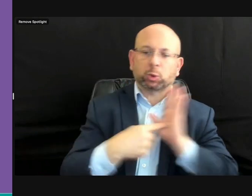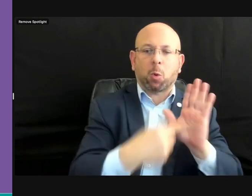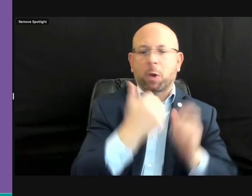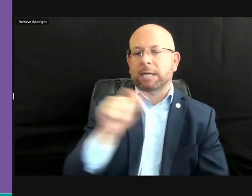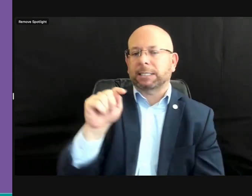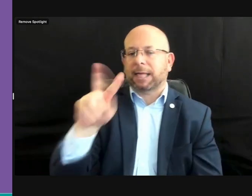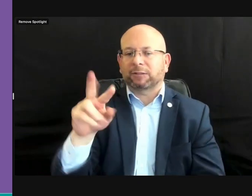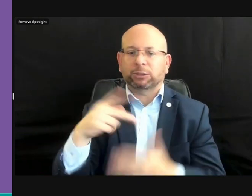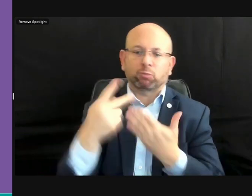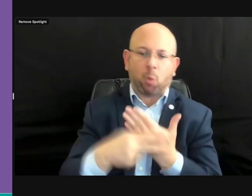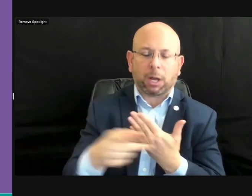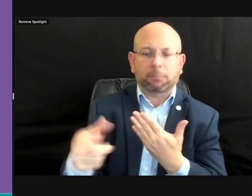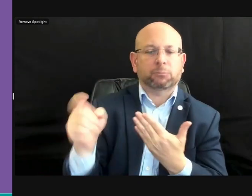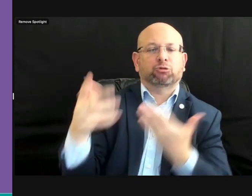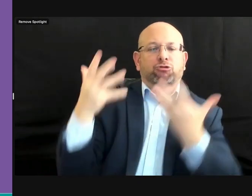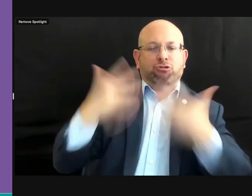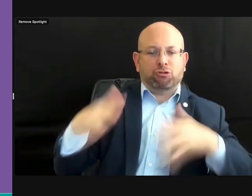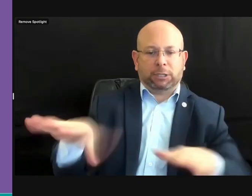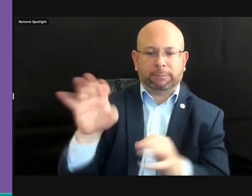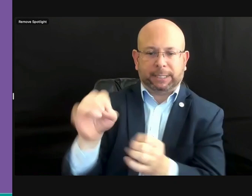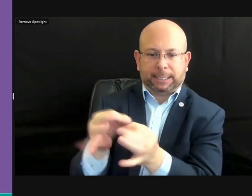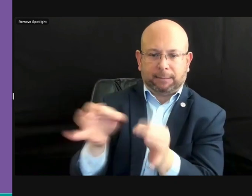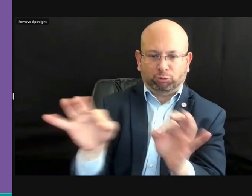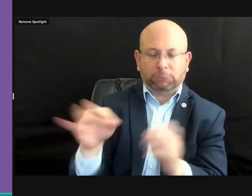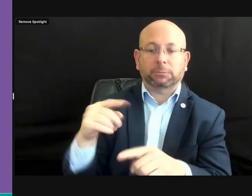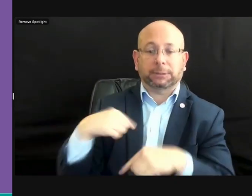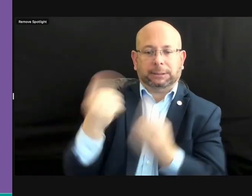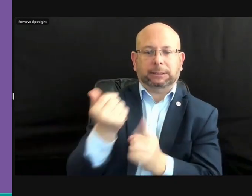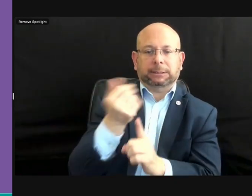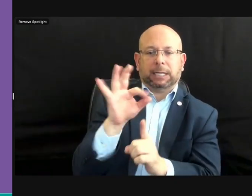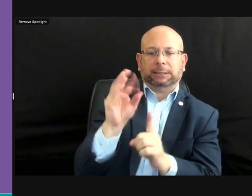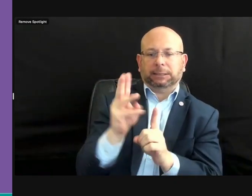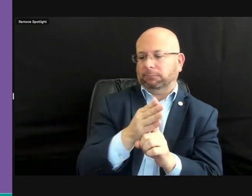it should already be captioned. Since 1996 forward, captioning is